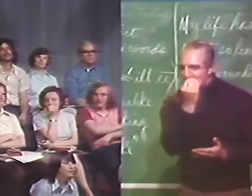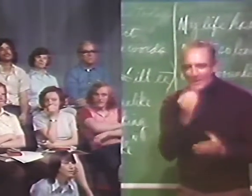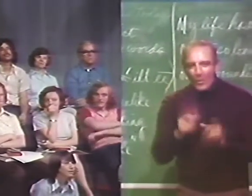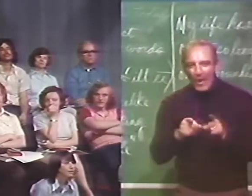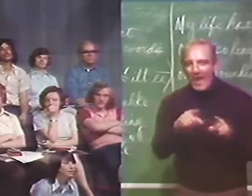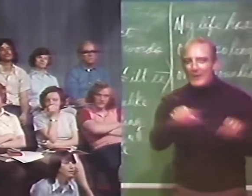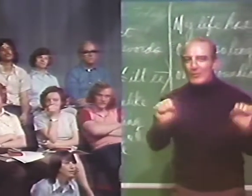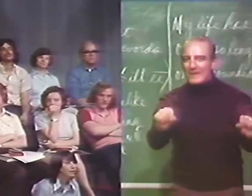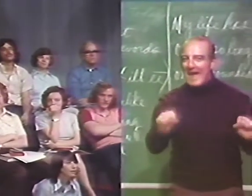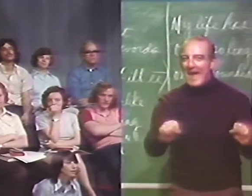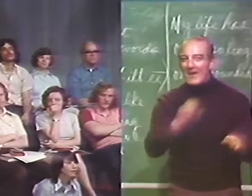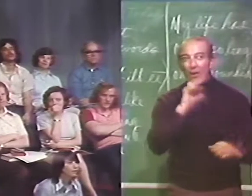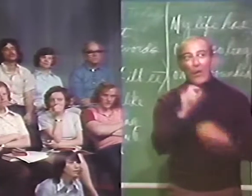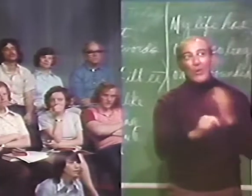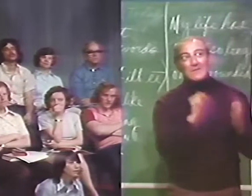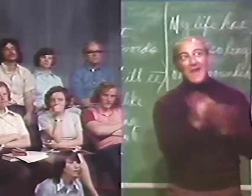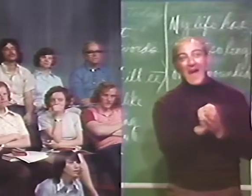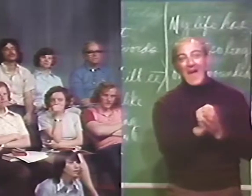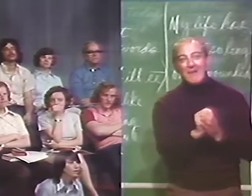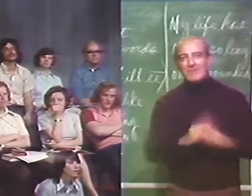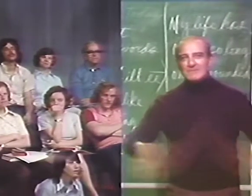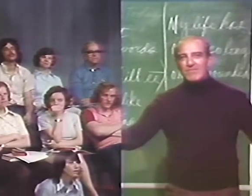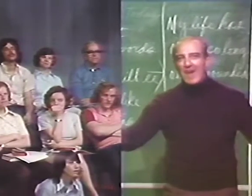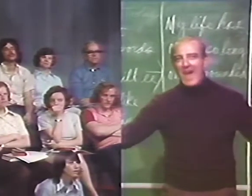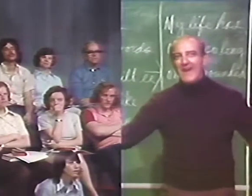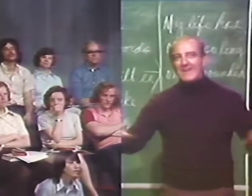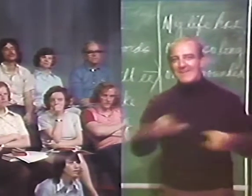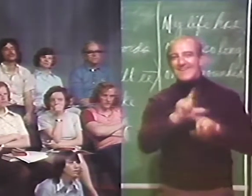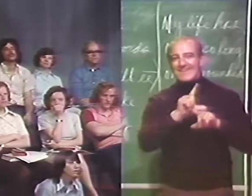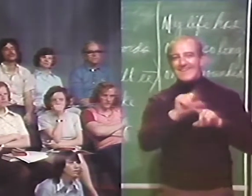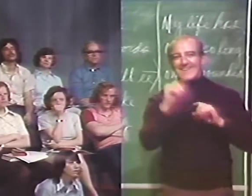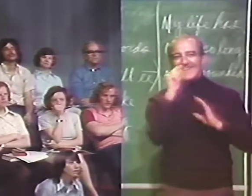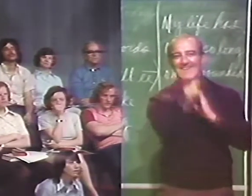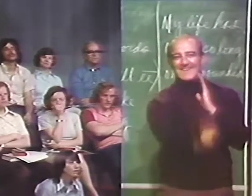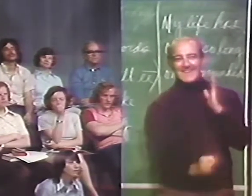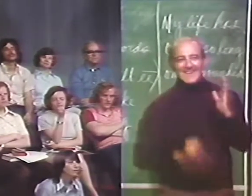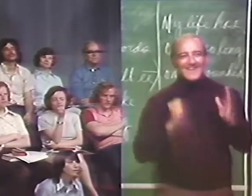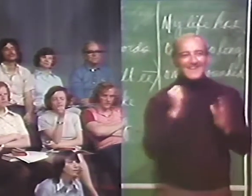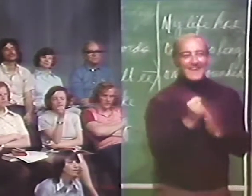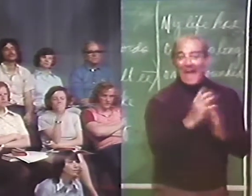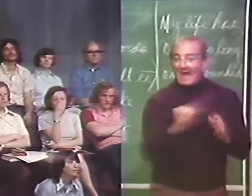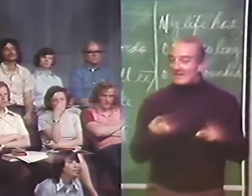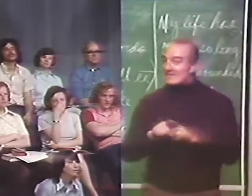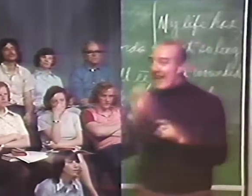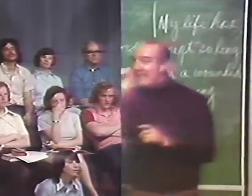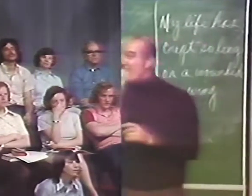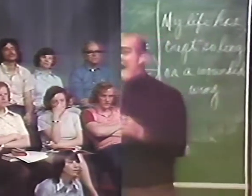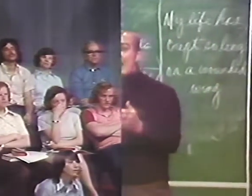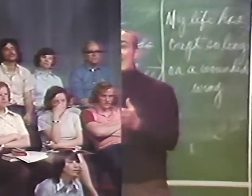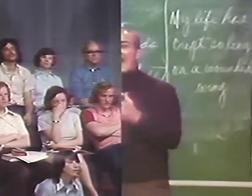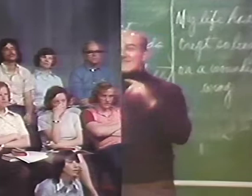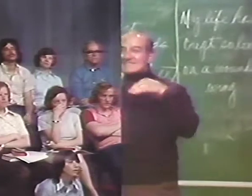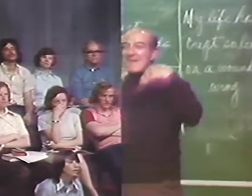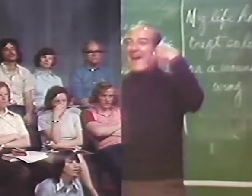"GATHER YOU ROSEBUDS WHILE YOU CAN. "OLD TIME IS FLYIN'